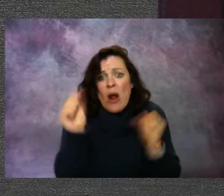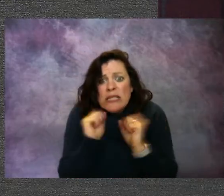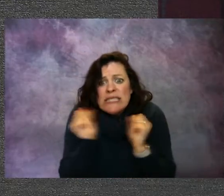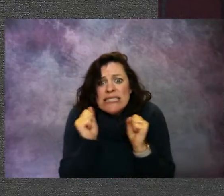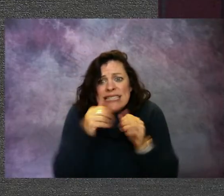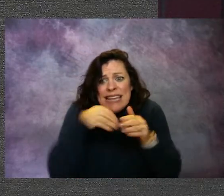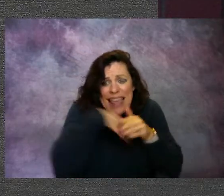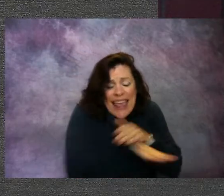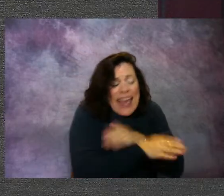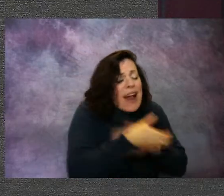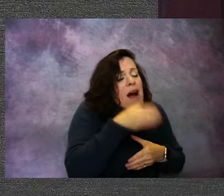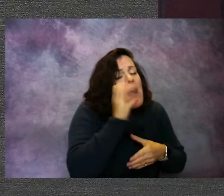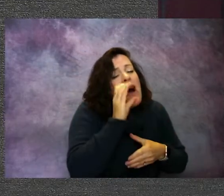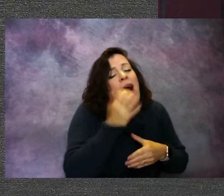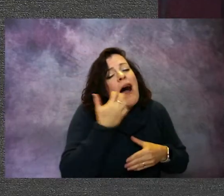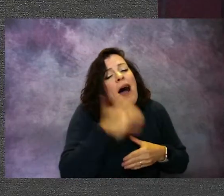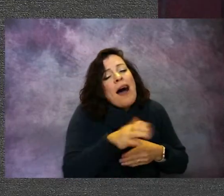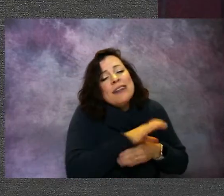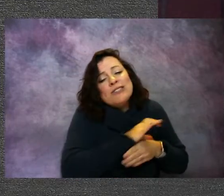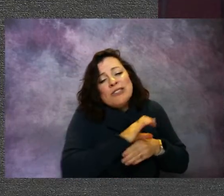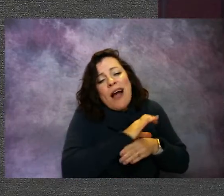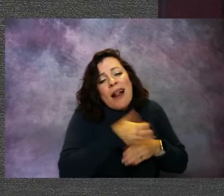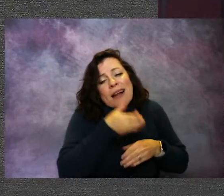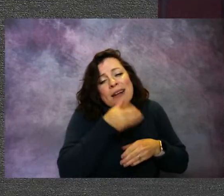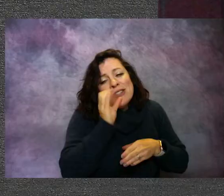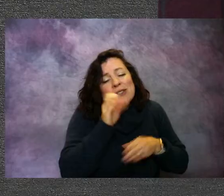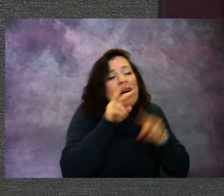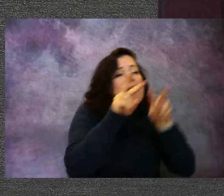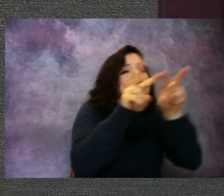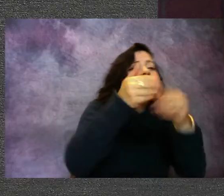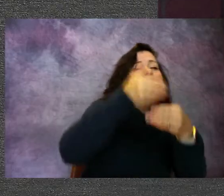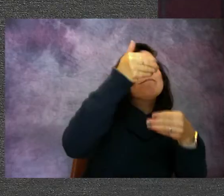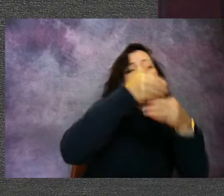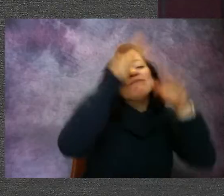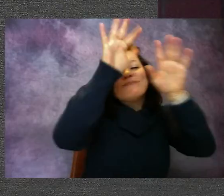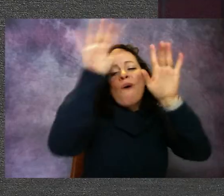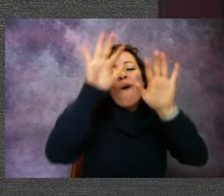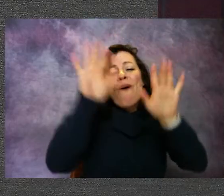Sunny is my favorite, but I like the snowy weather, too.